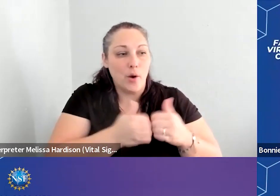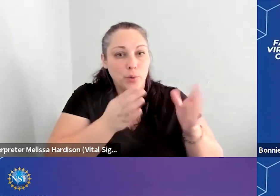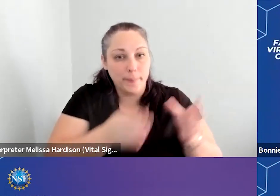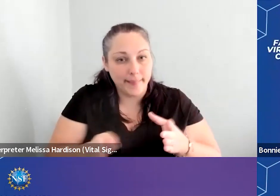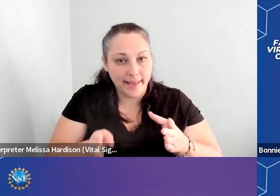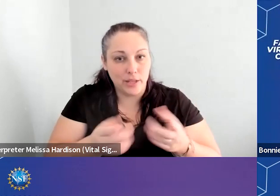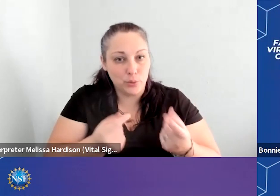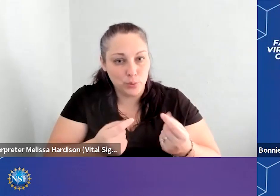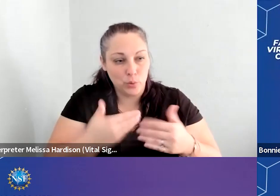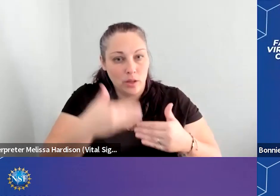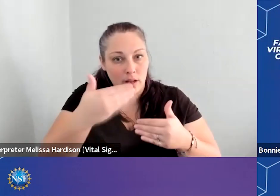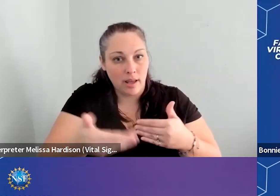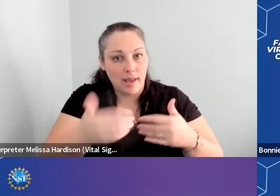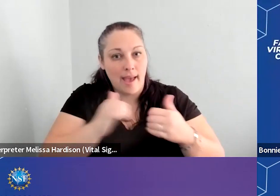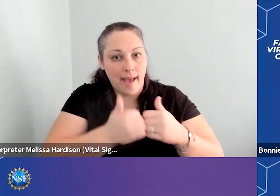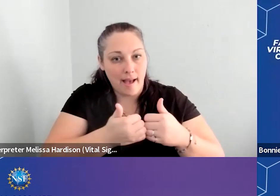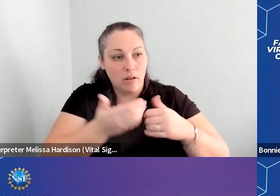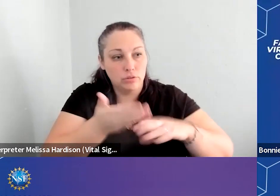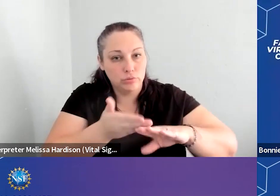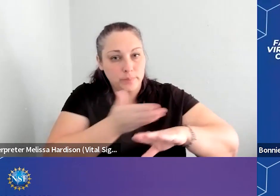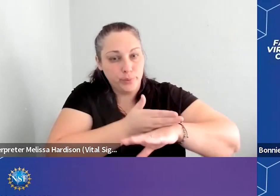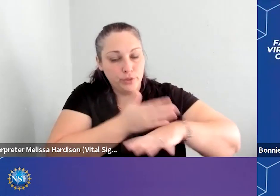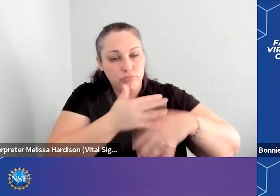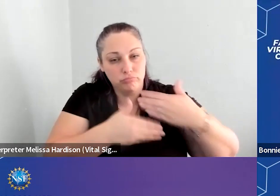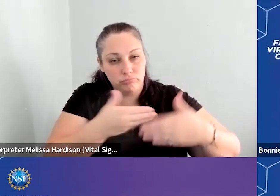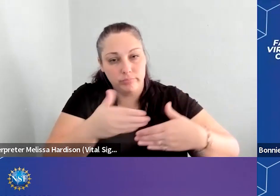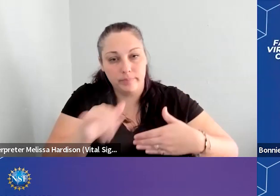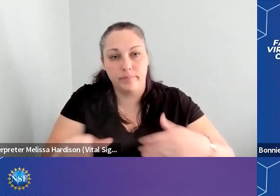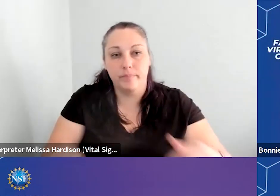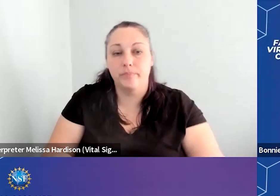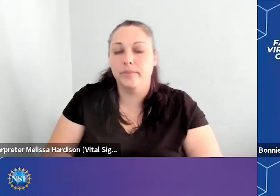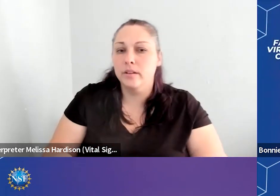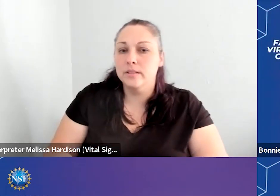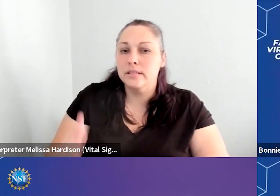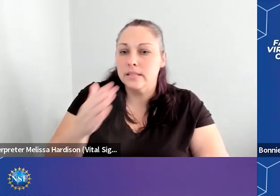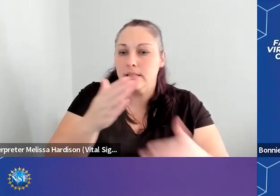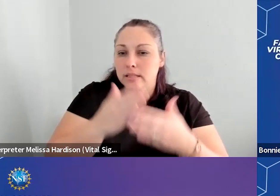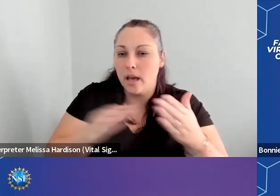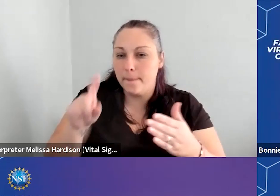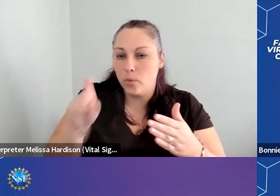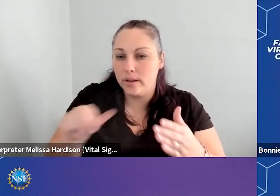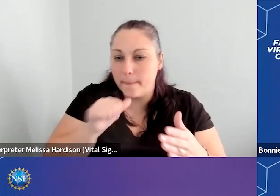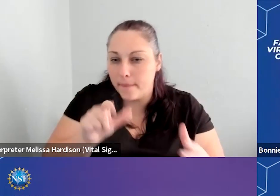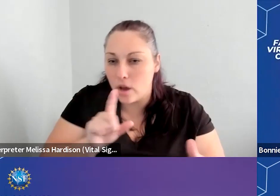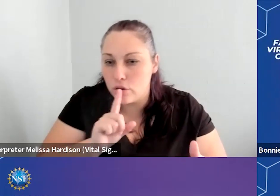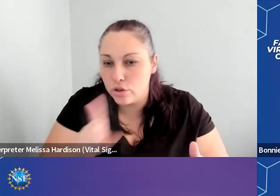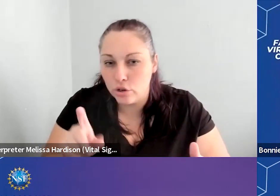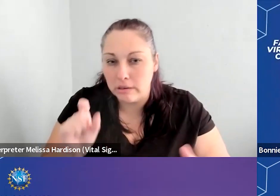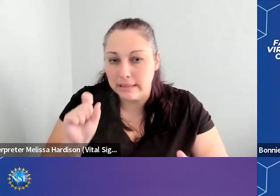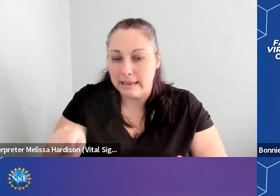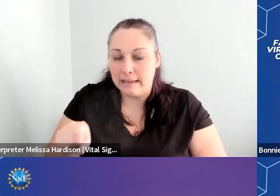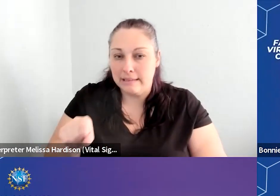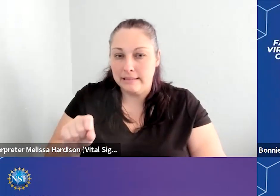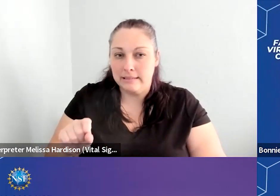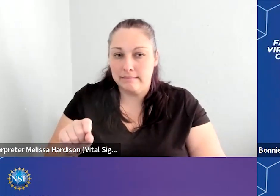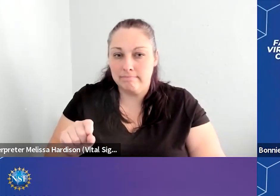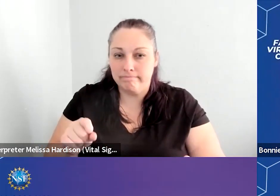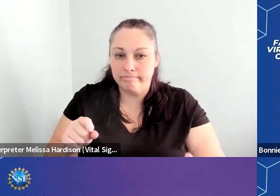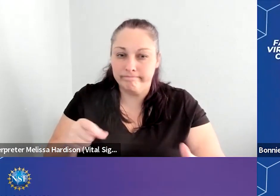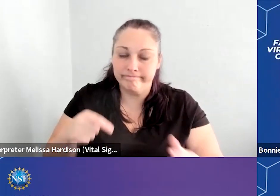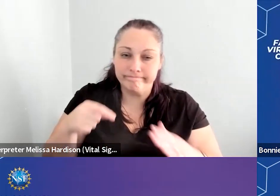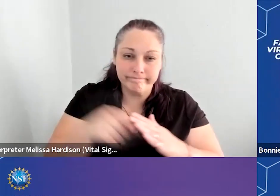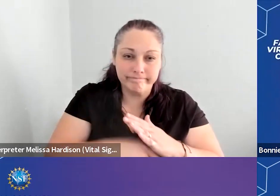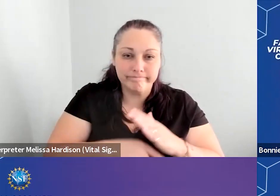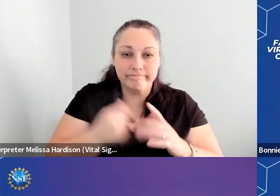Alright, there are a couple of questions, I'm not sure we can actually go into this,